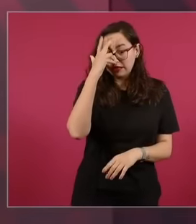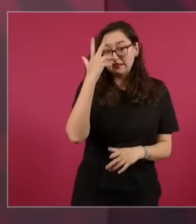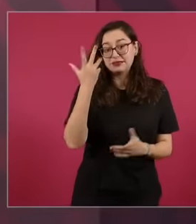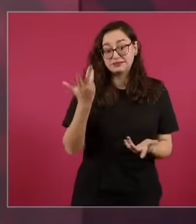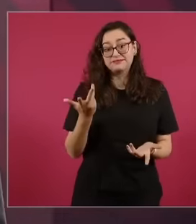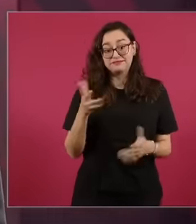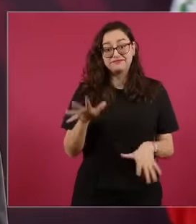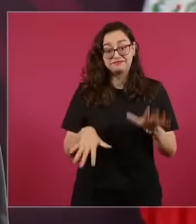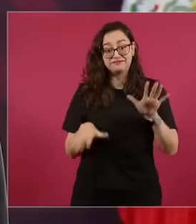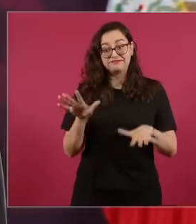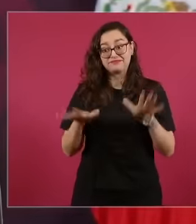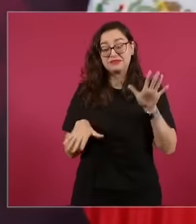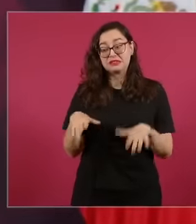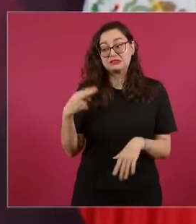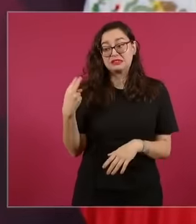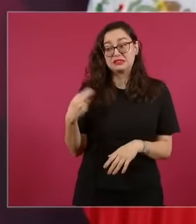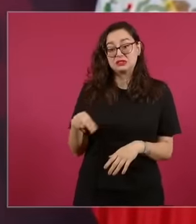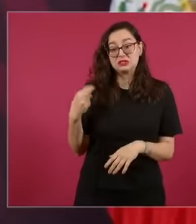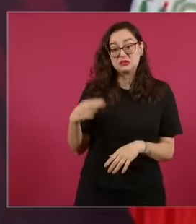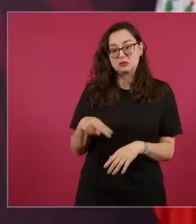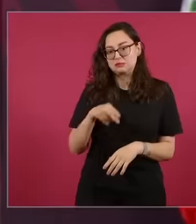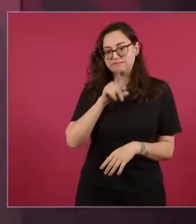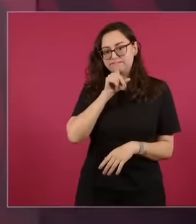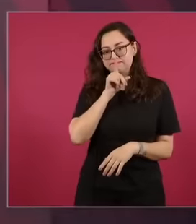to